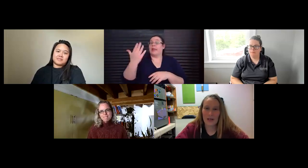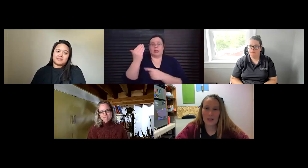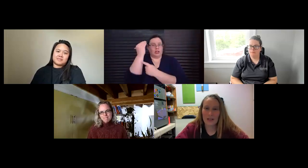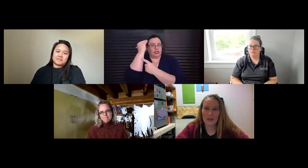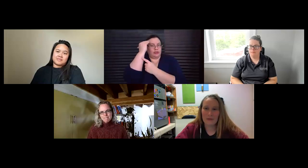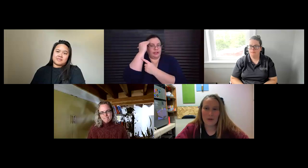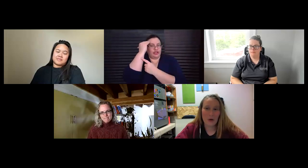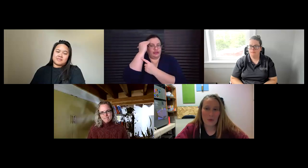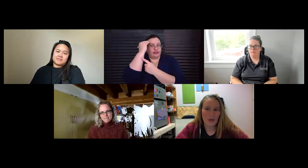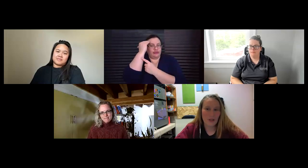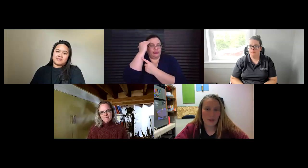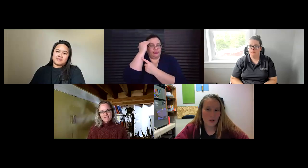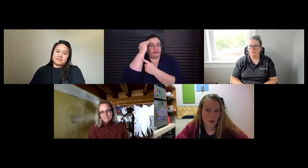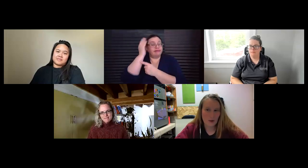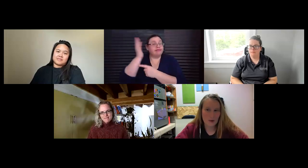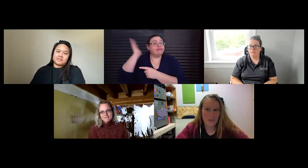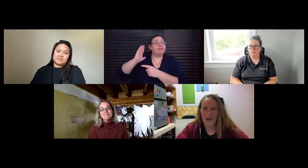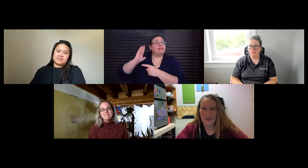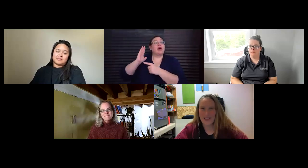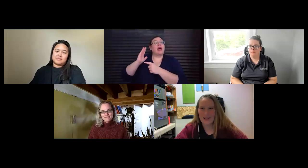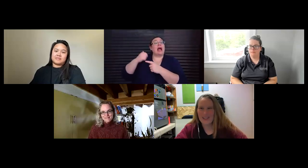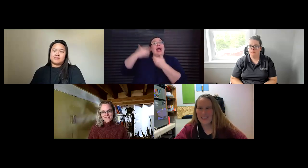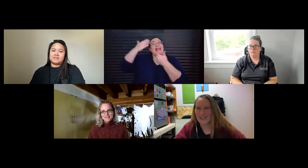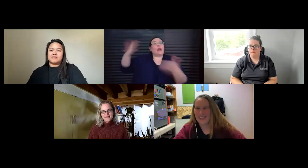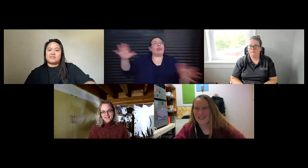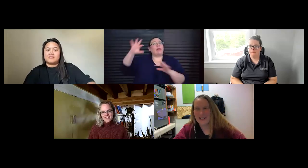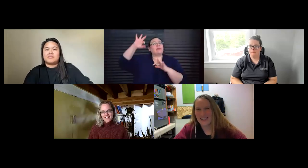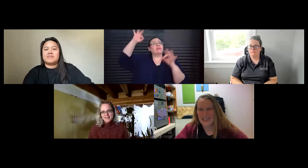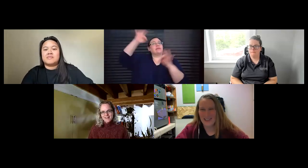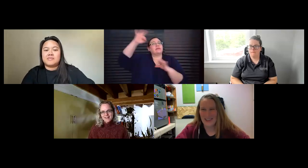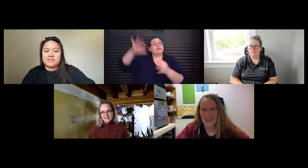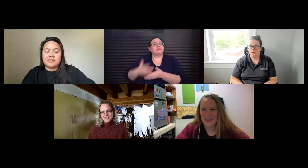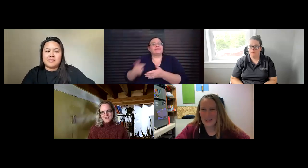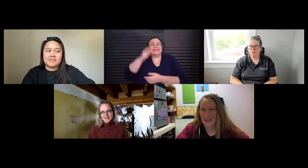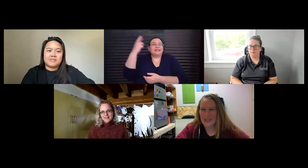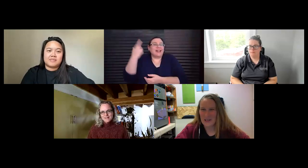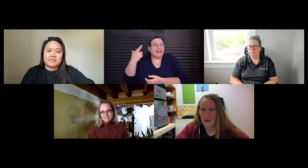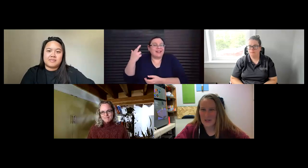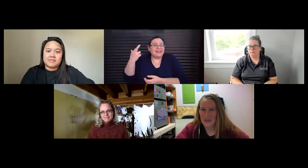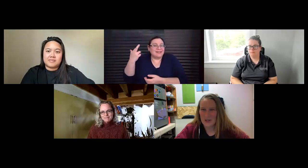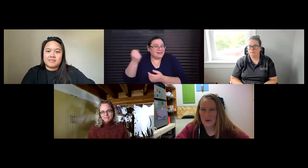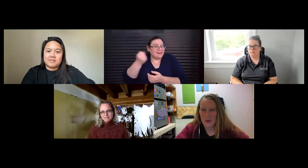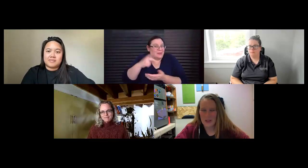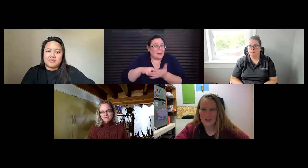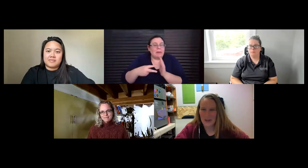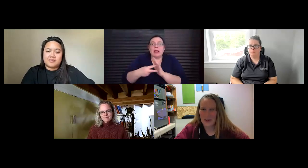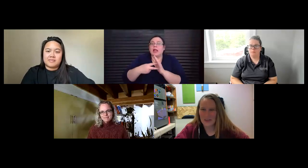I didn't know what I didn't know back then. You know, I didn't realize there was so much involved.